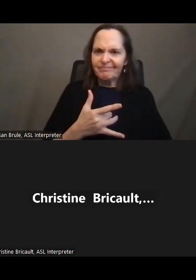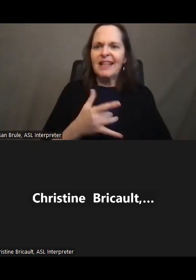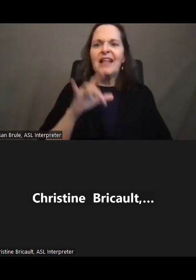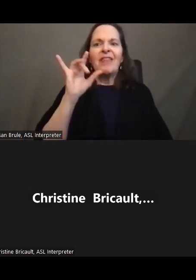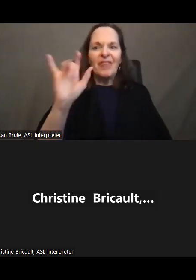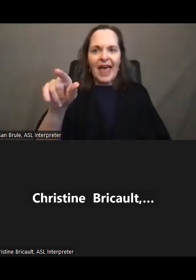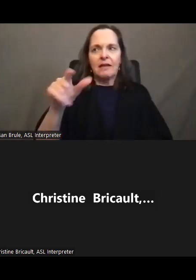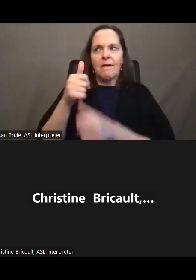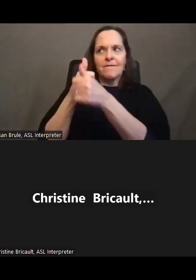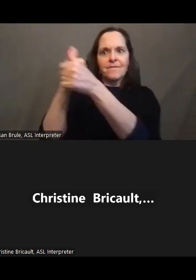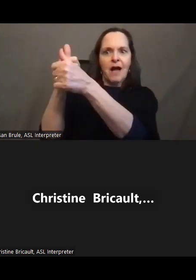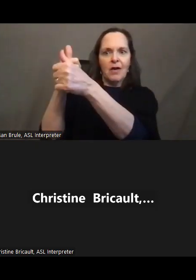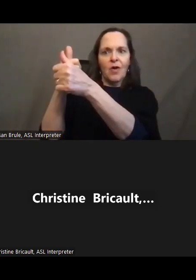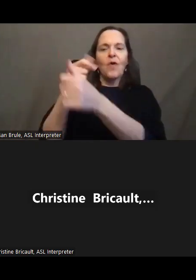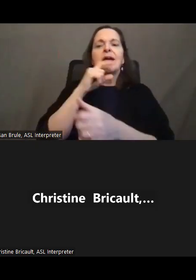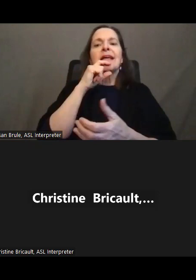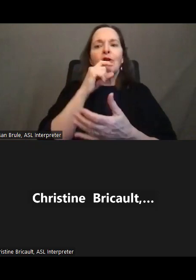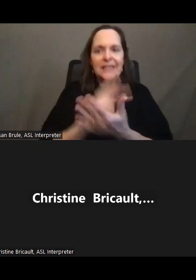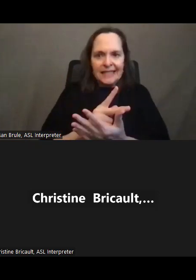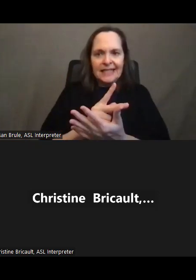Make sure they're aware of them.